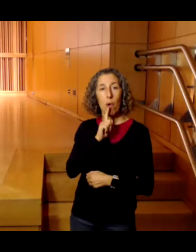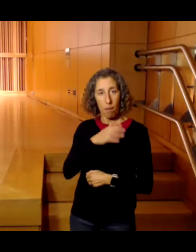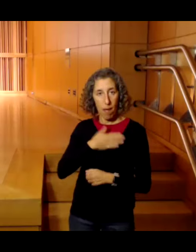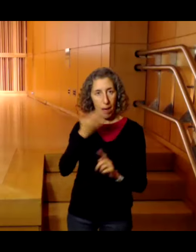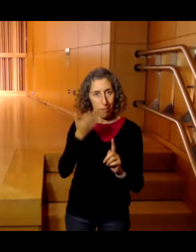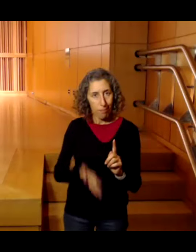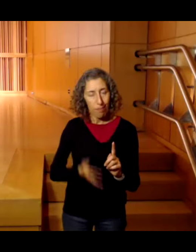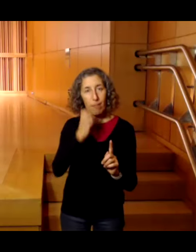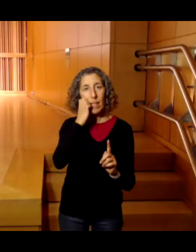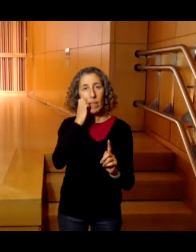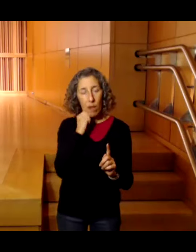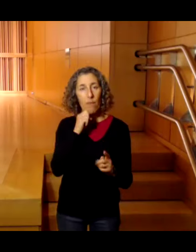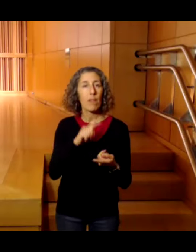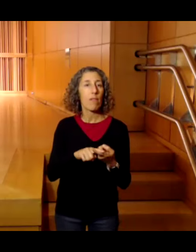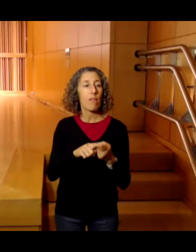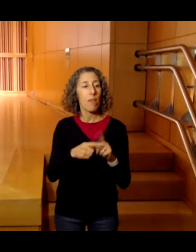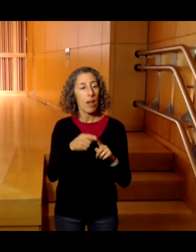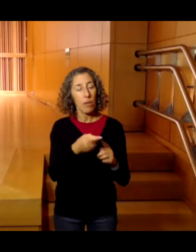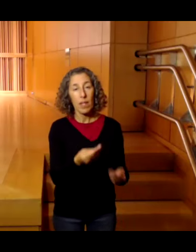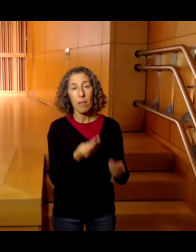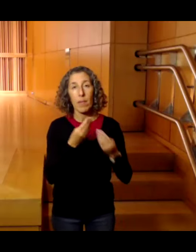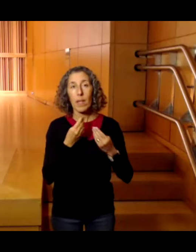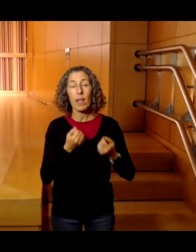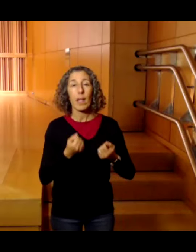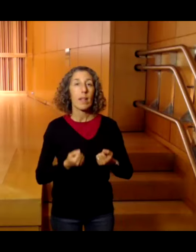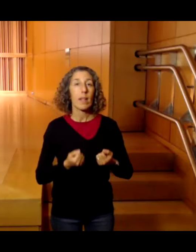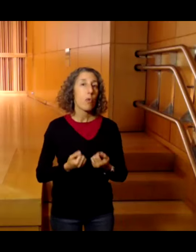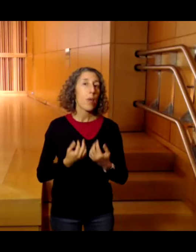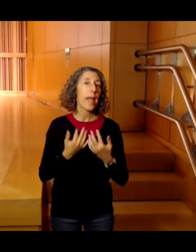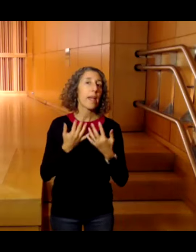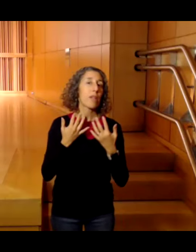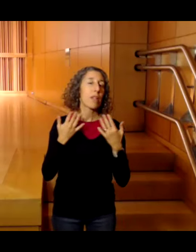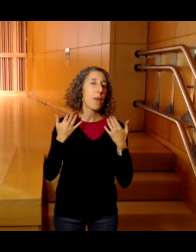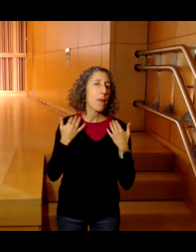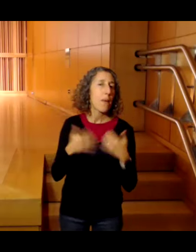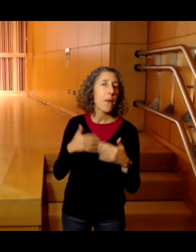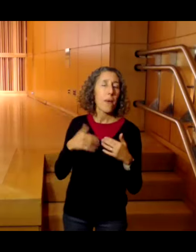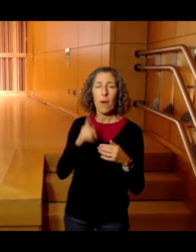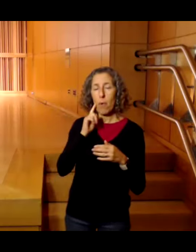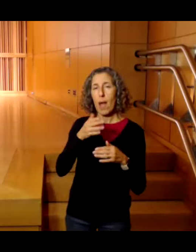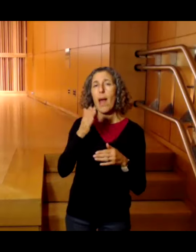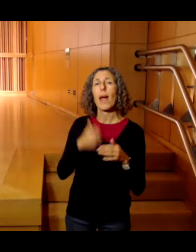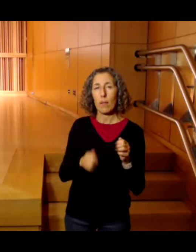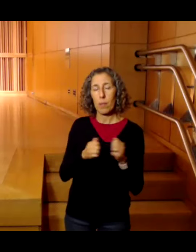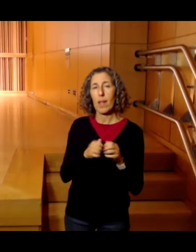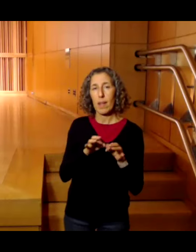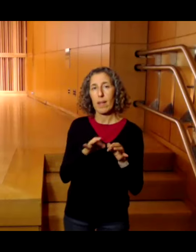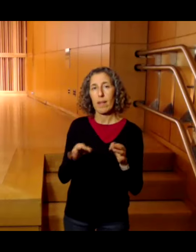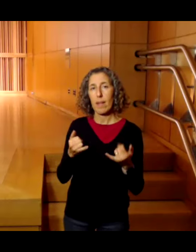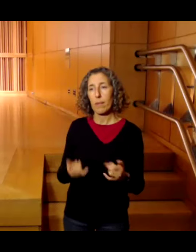how to live bravely and. Let me end with this.